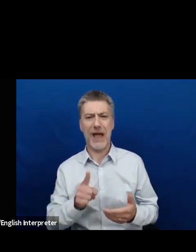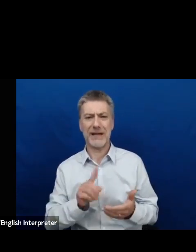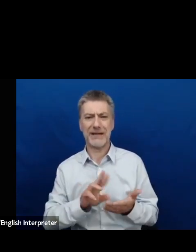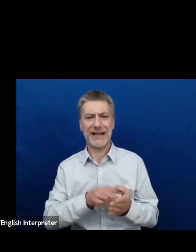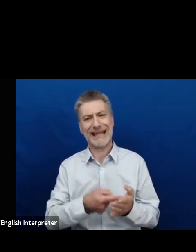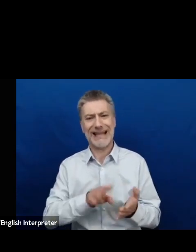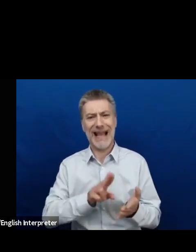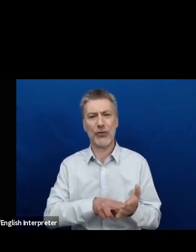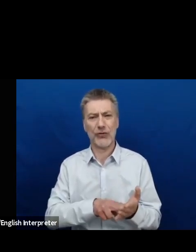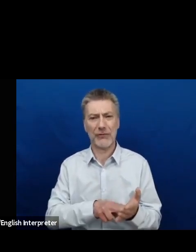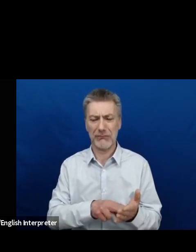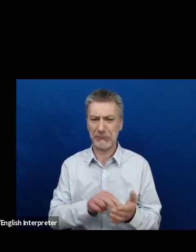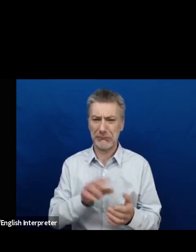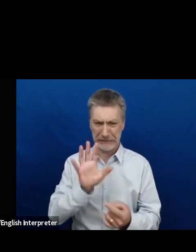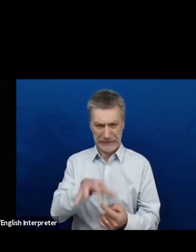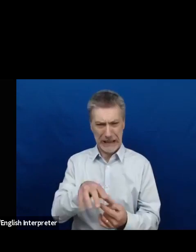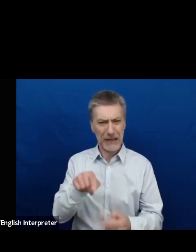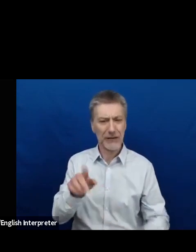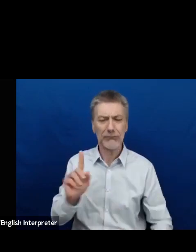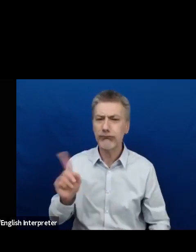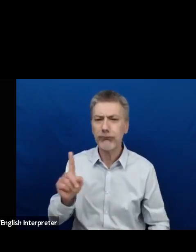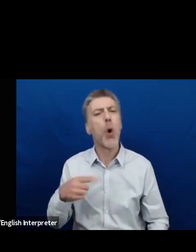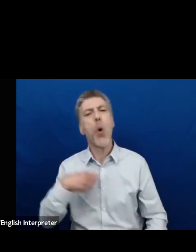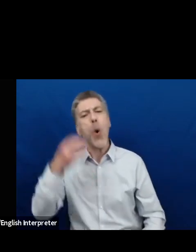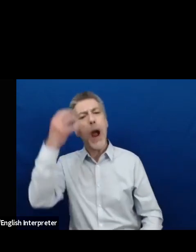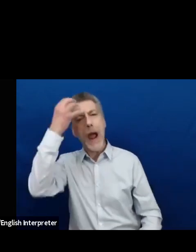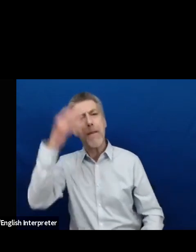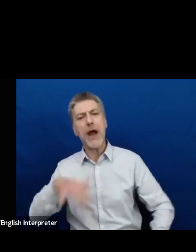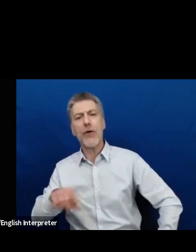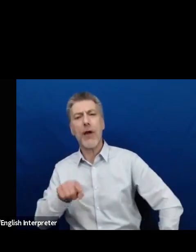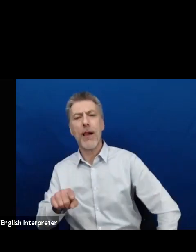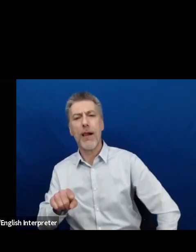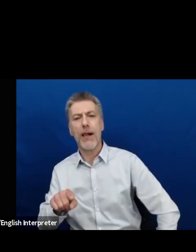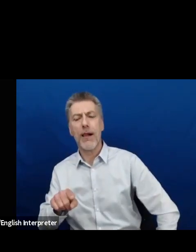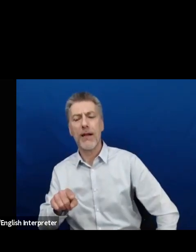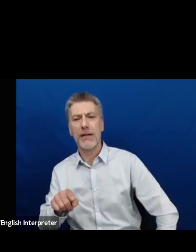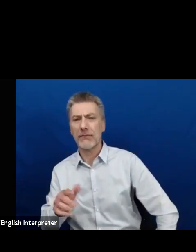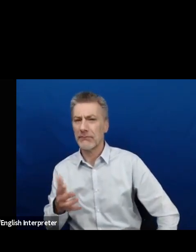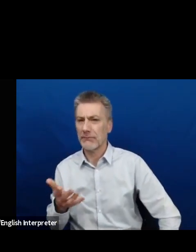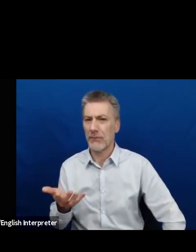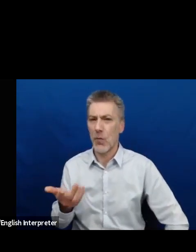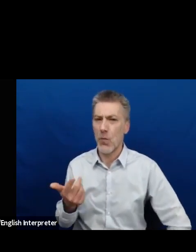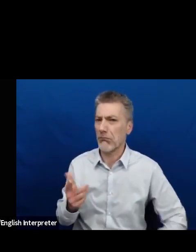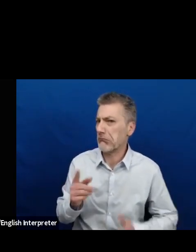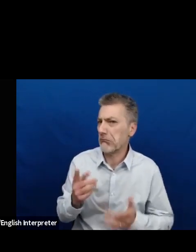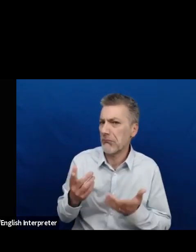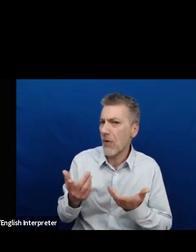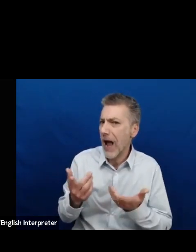empire so why does this matter? Why does it matter